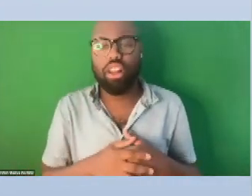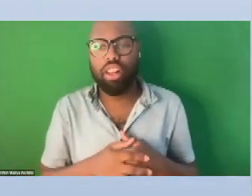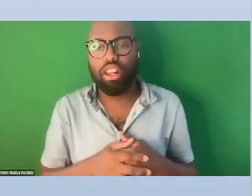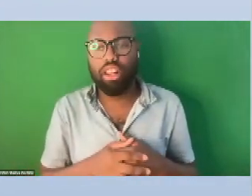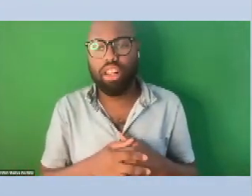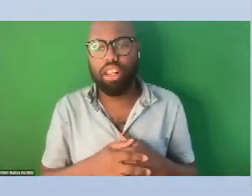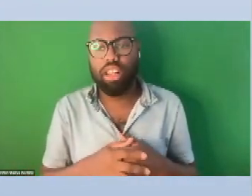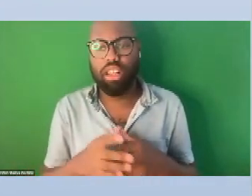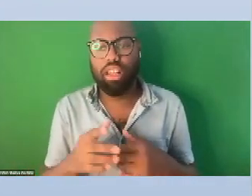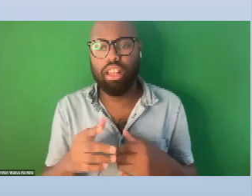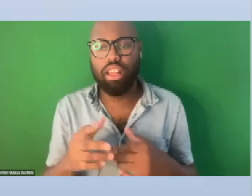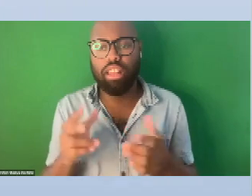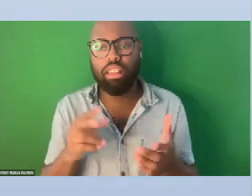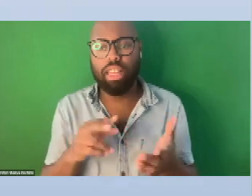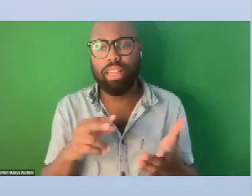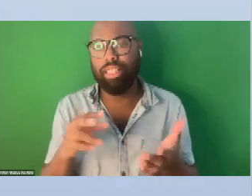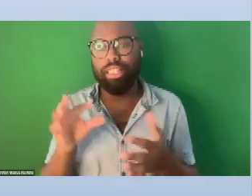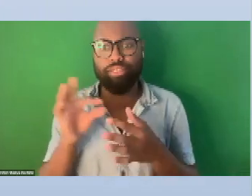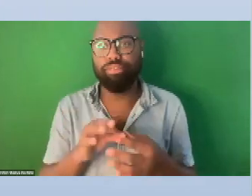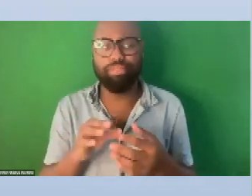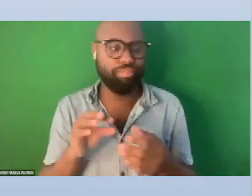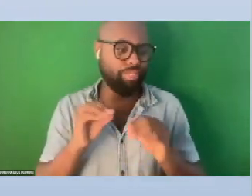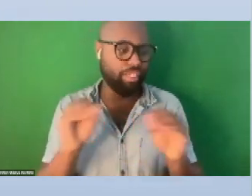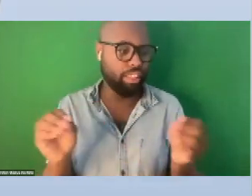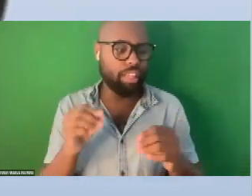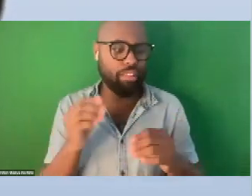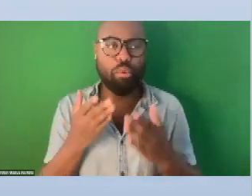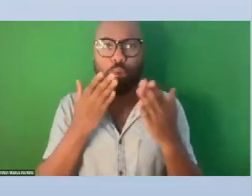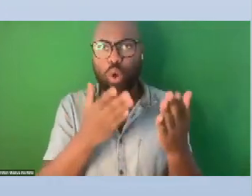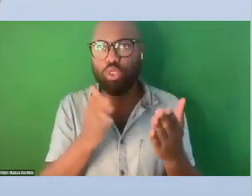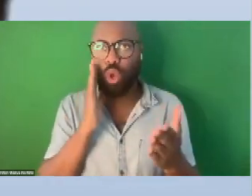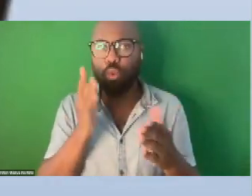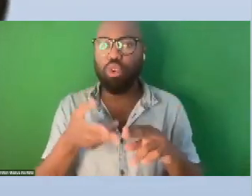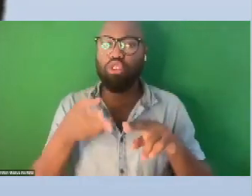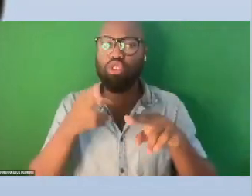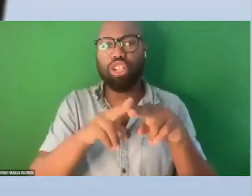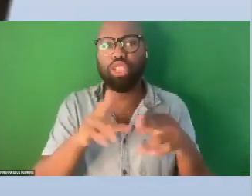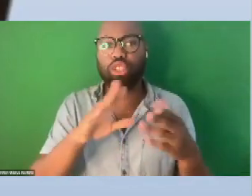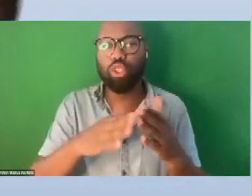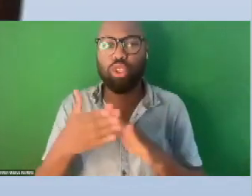that would increase community living, the potential for community living and